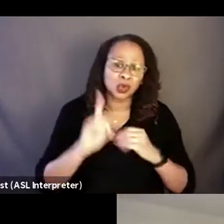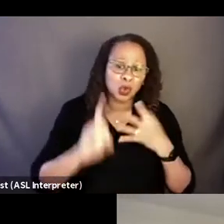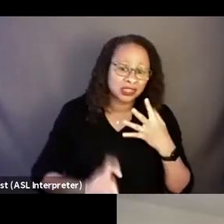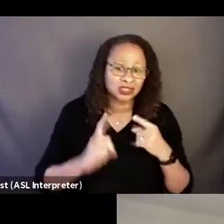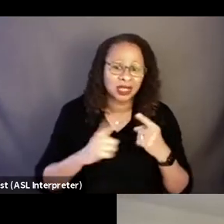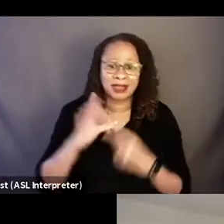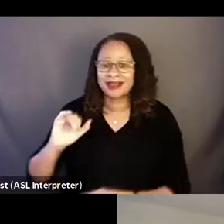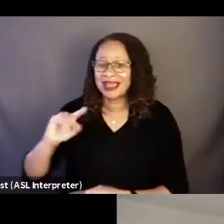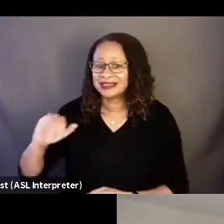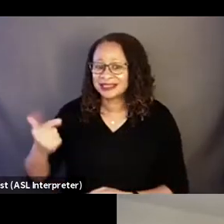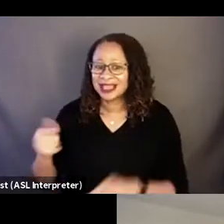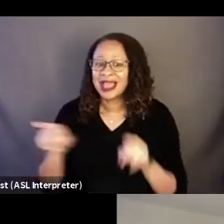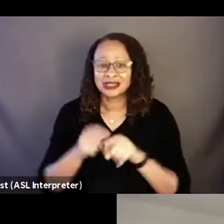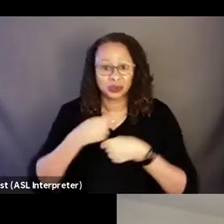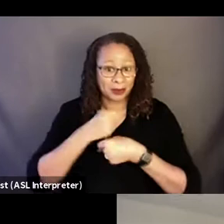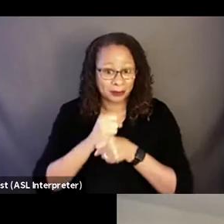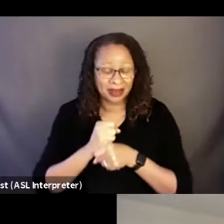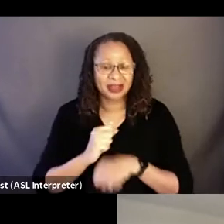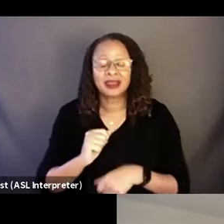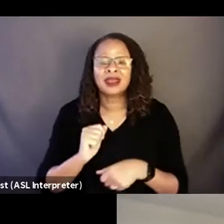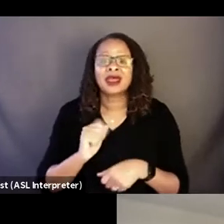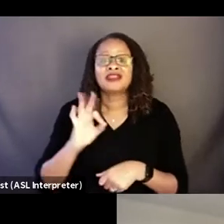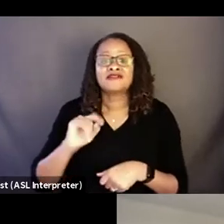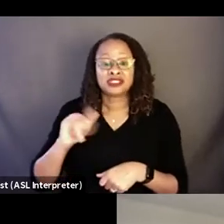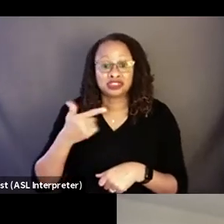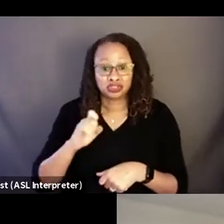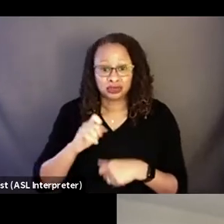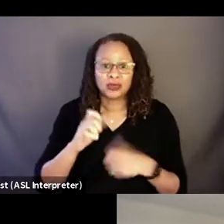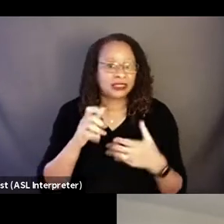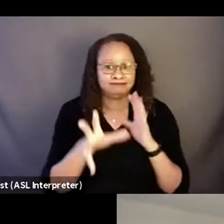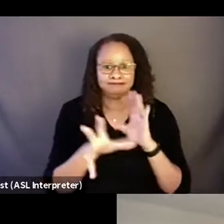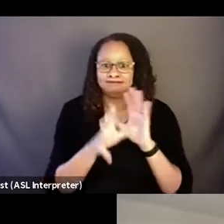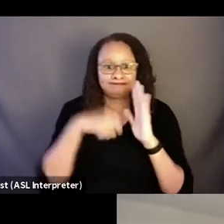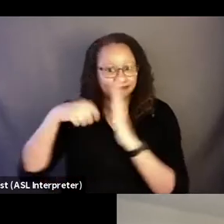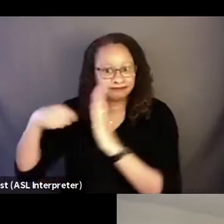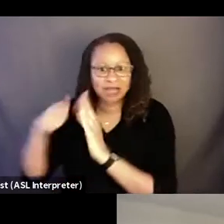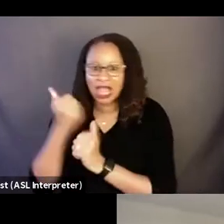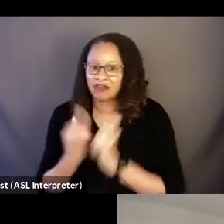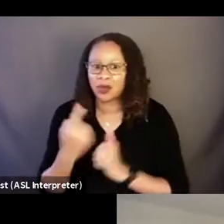as we were making the footage. It was only when we brought the footage back